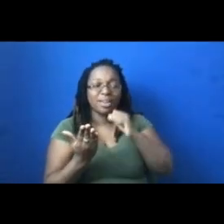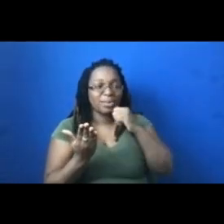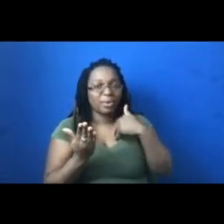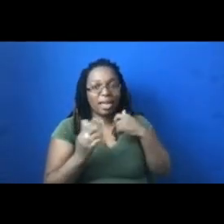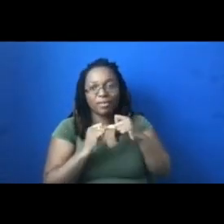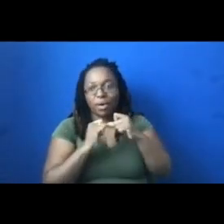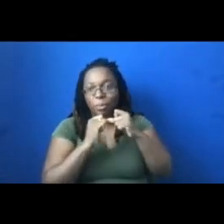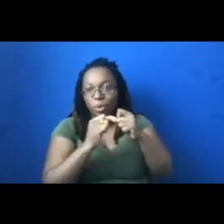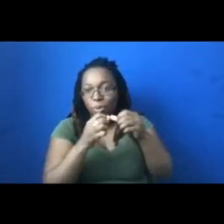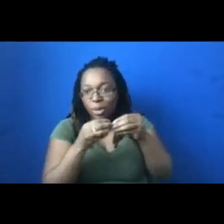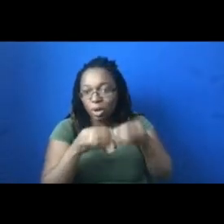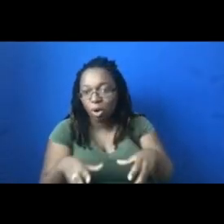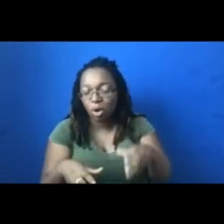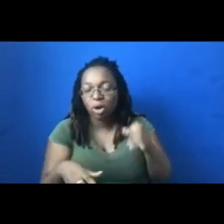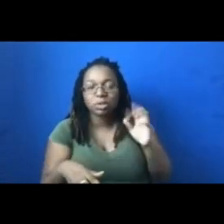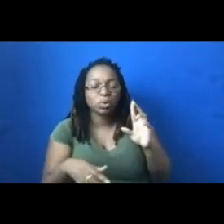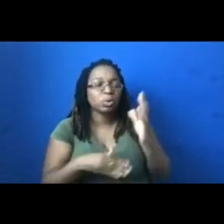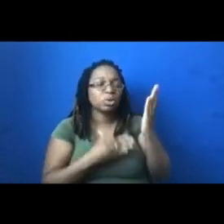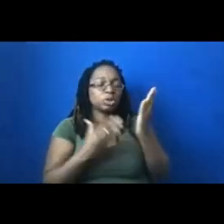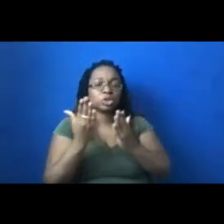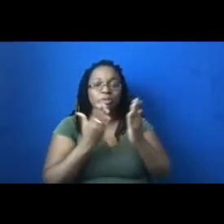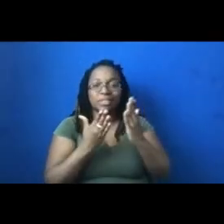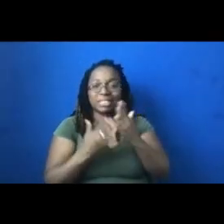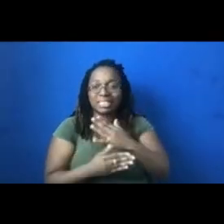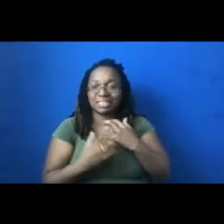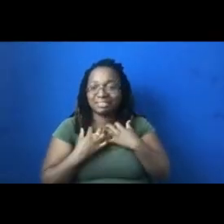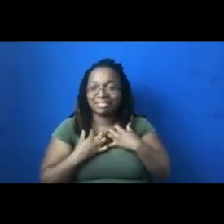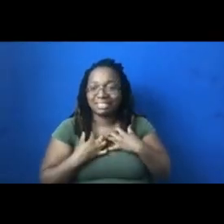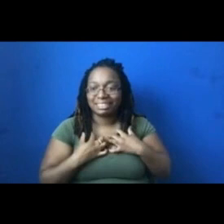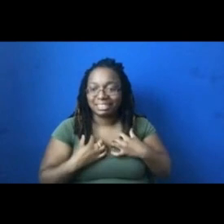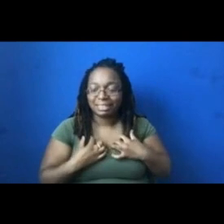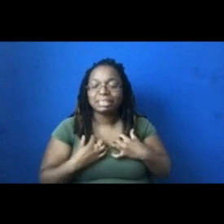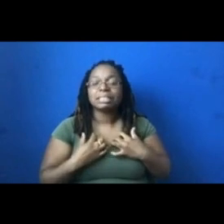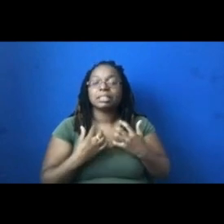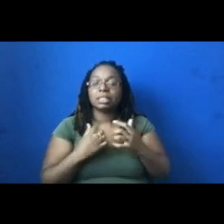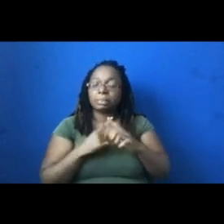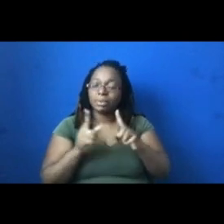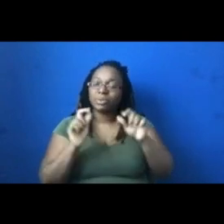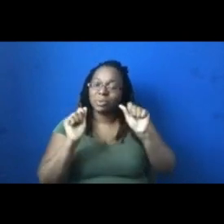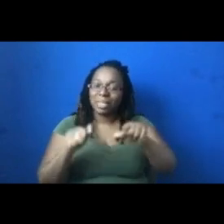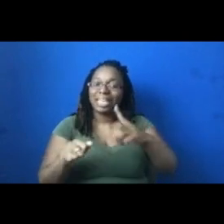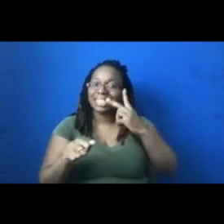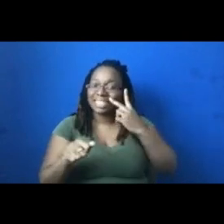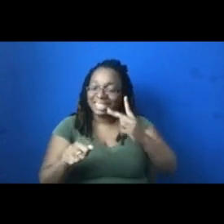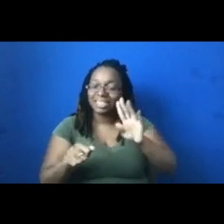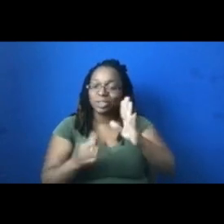degradation of service. Instead, you can see your service recover